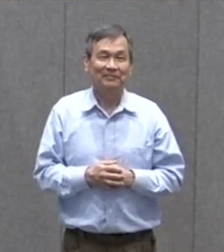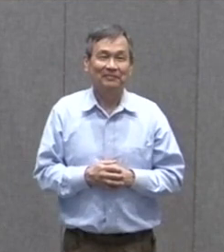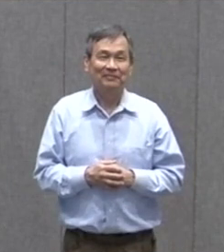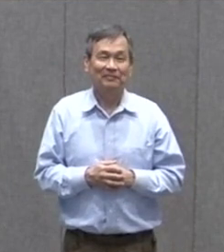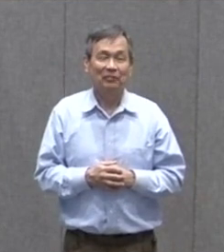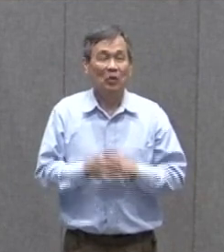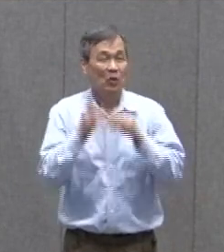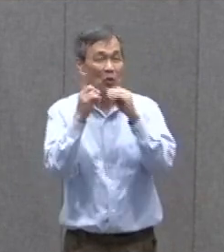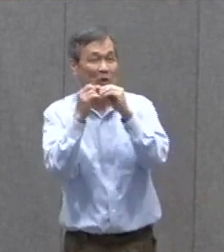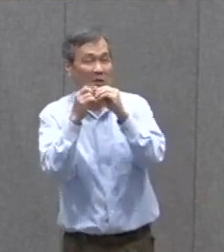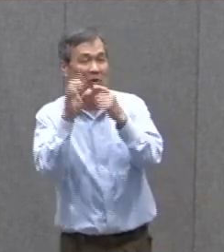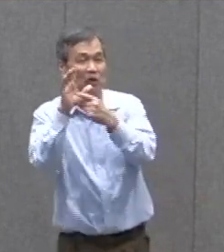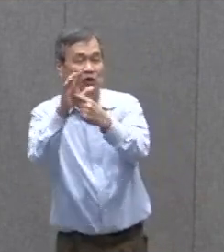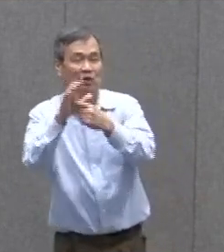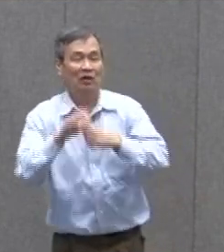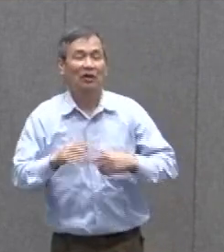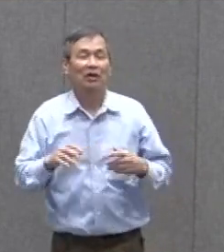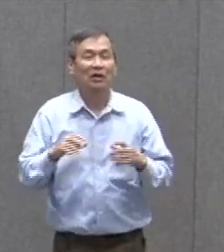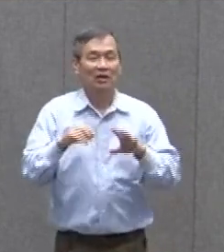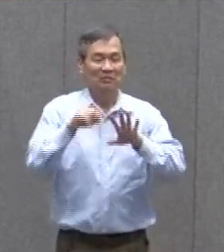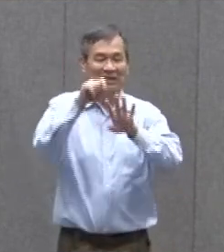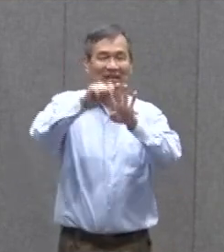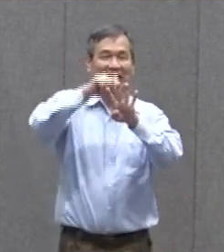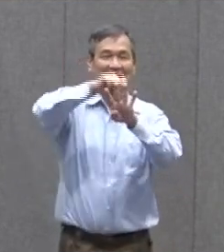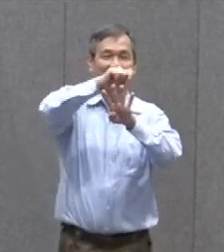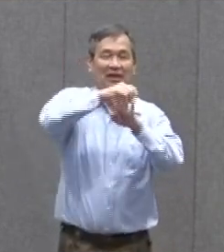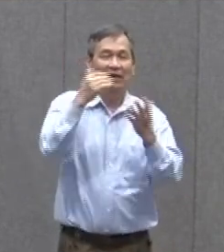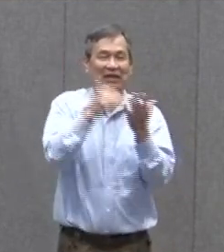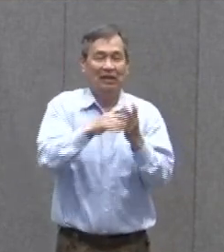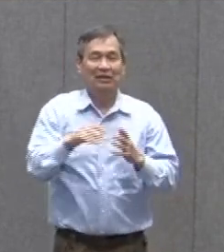One more, more tally marks. Let's count these out loud.